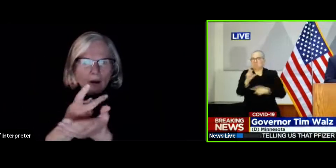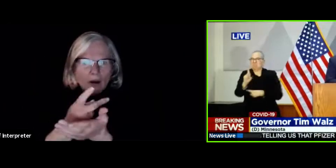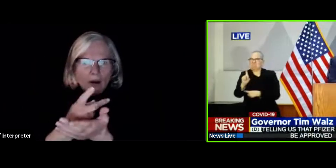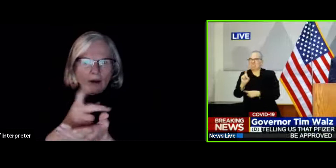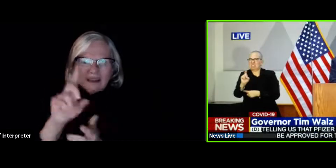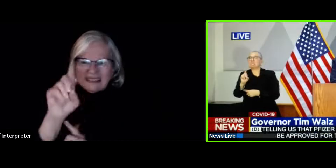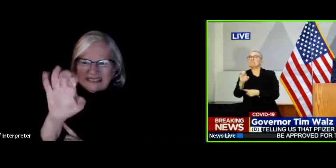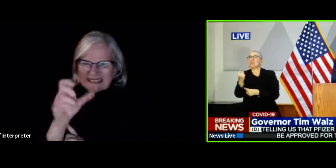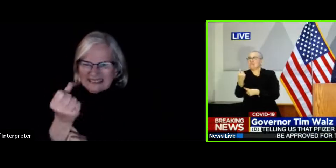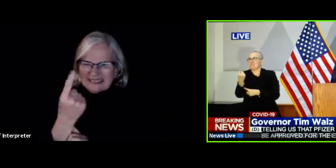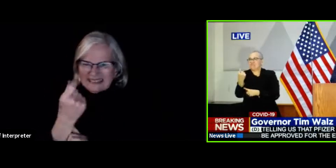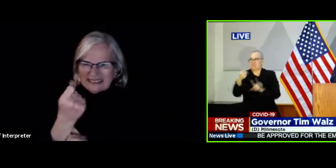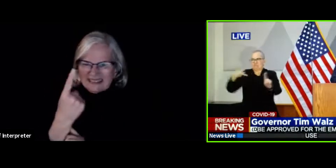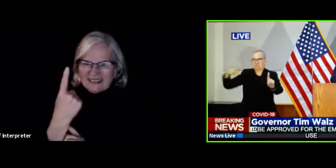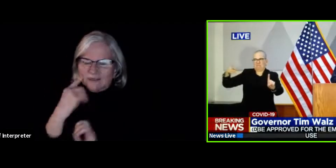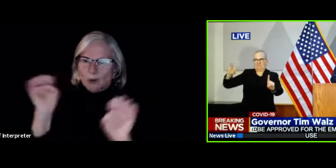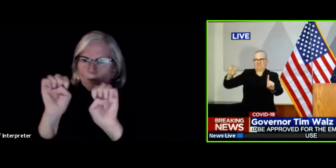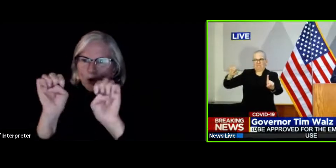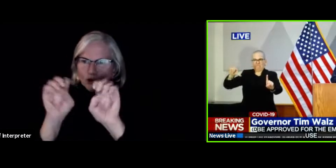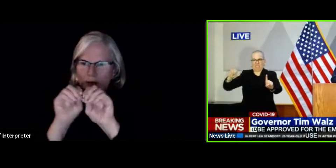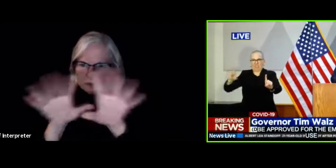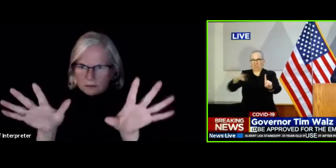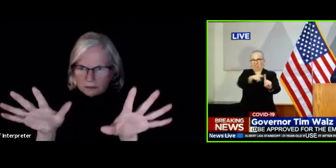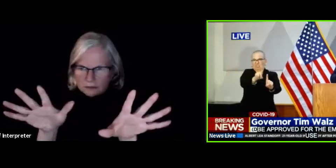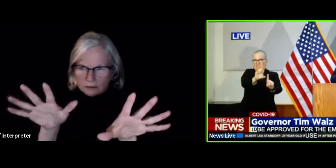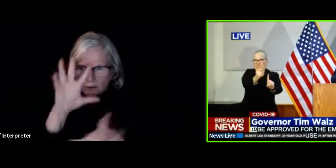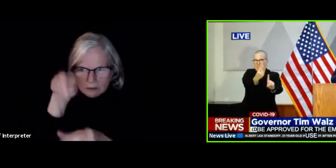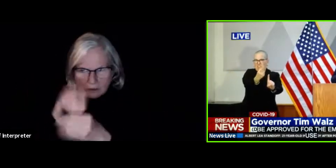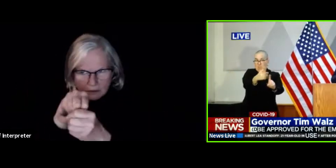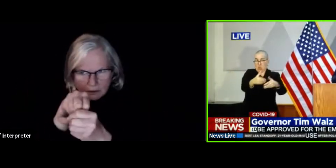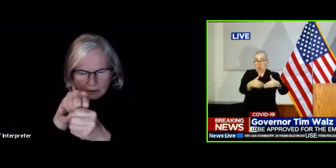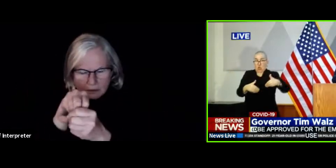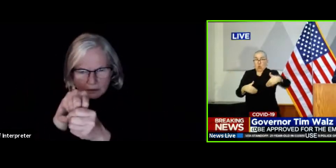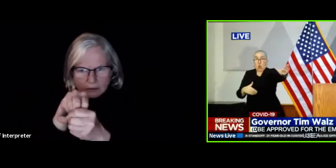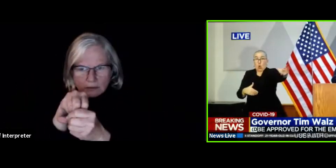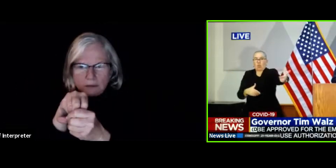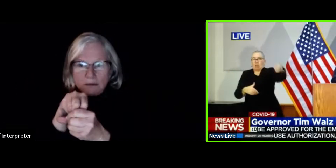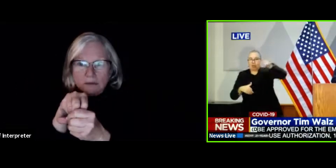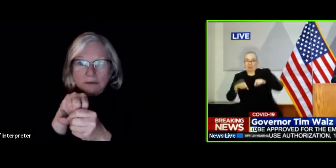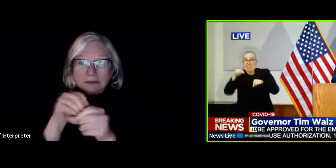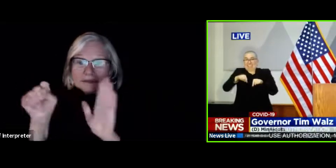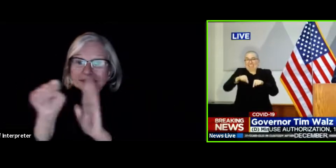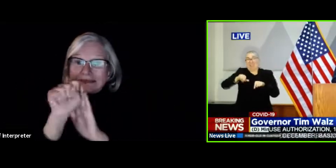WANT TO SPEAK OUT OF ORDER BUT I BELIEVE THE STATE'S FIRST DISTRIBUTION OF VACCINE WILL BE POSITIONED --